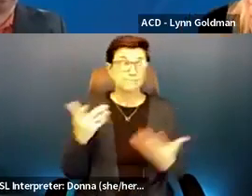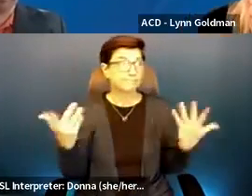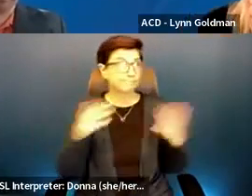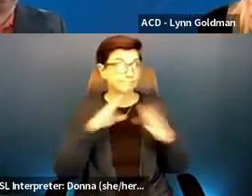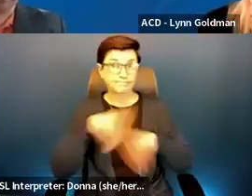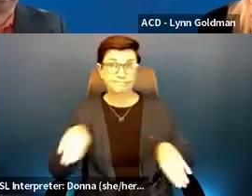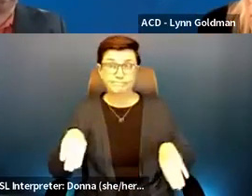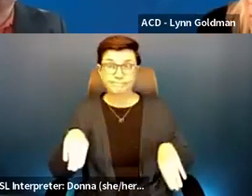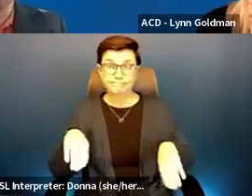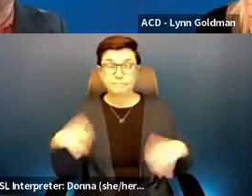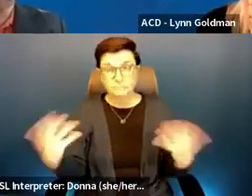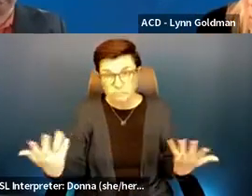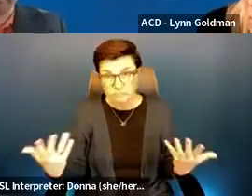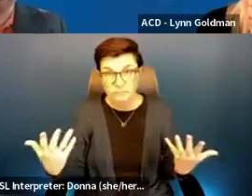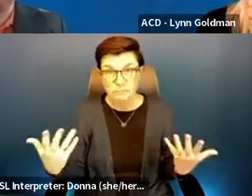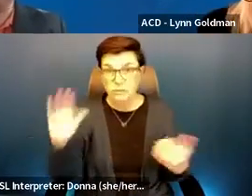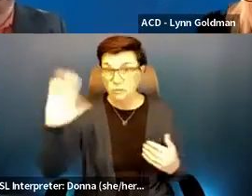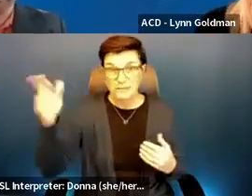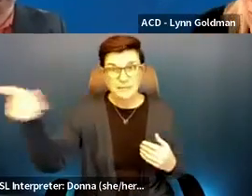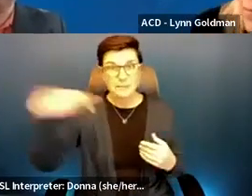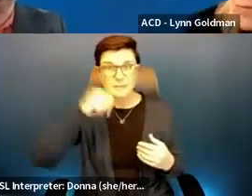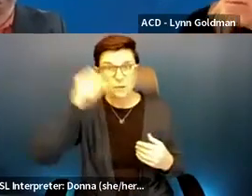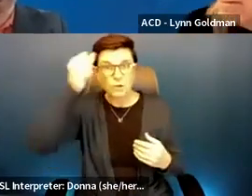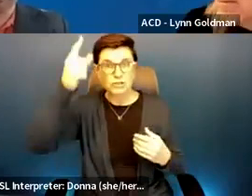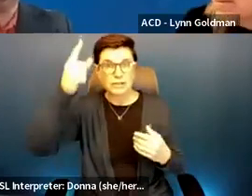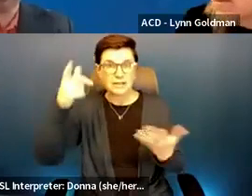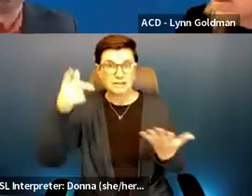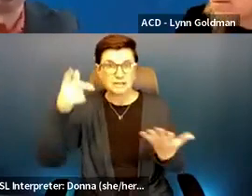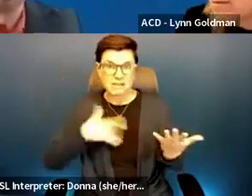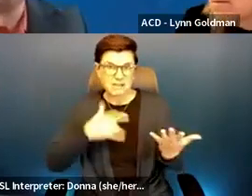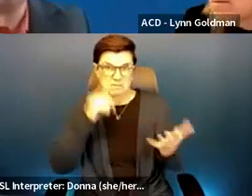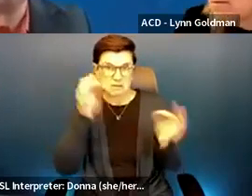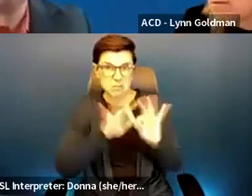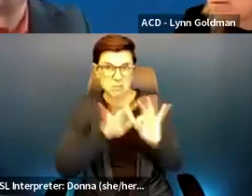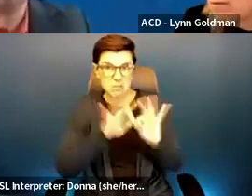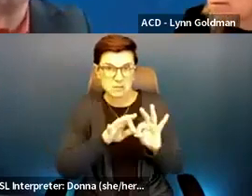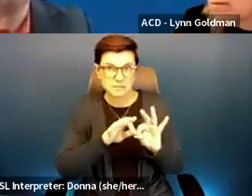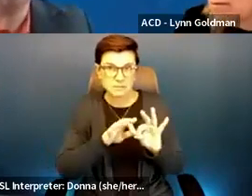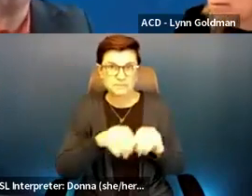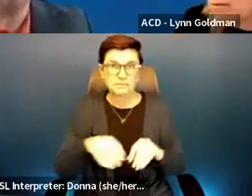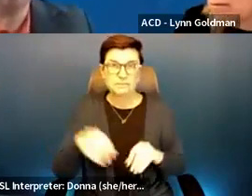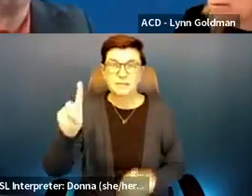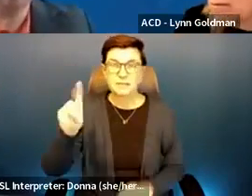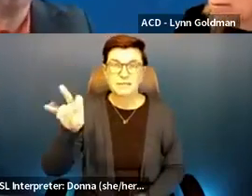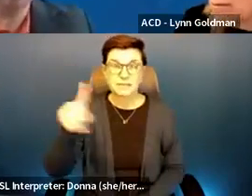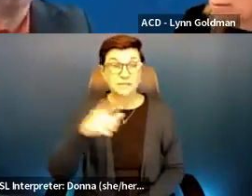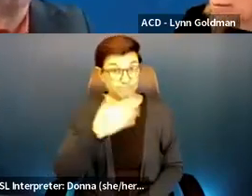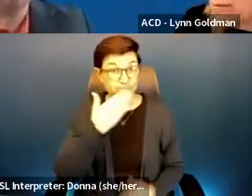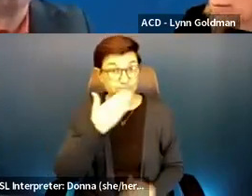Good point, and we will do. Time for two last quick questions, Octavio and Jill,